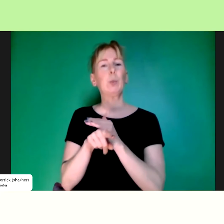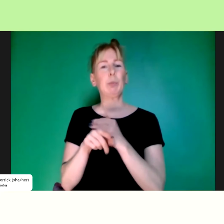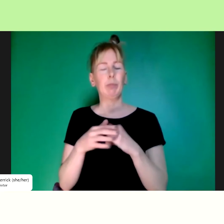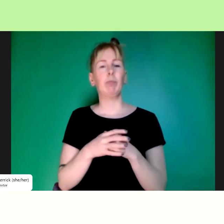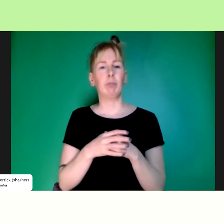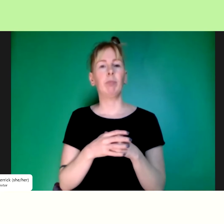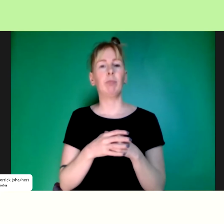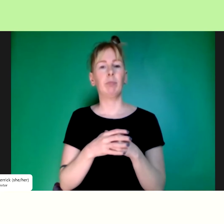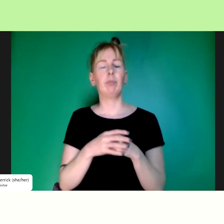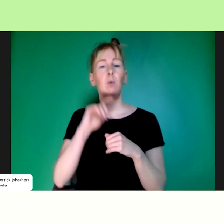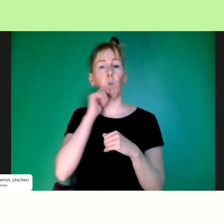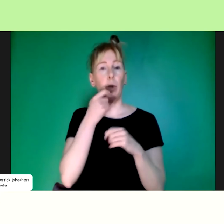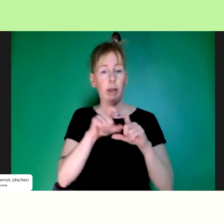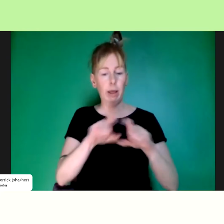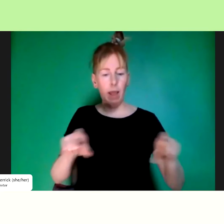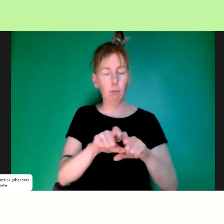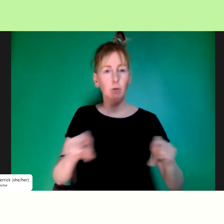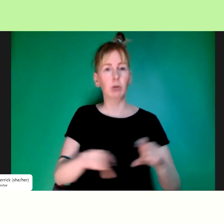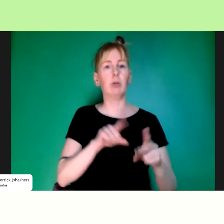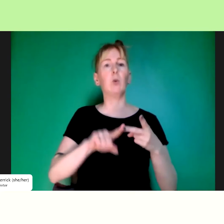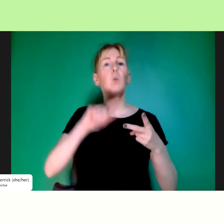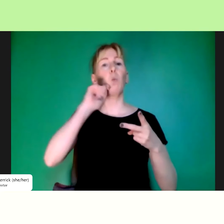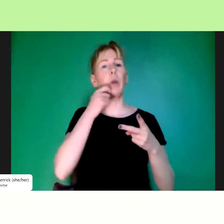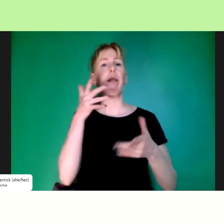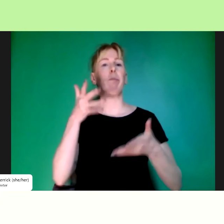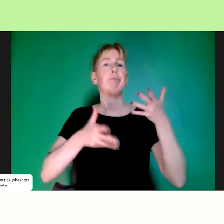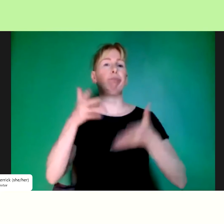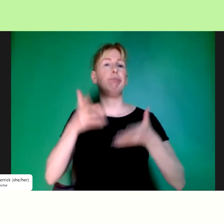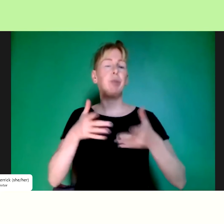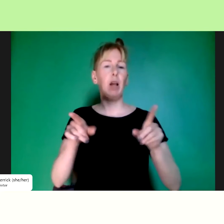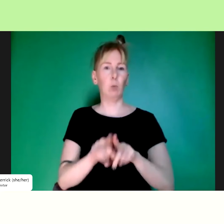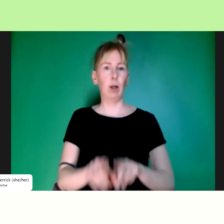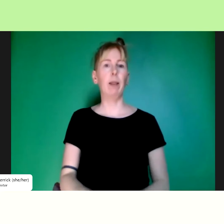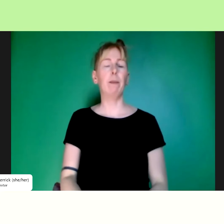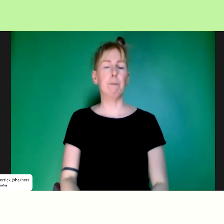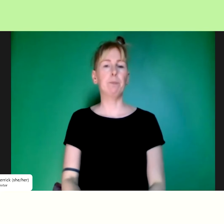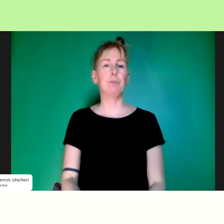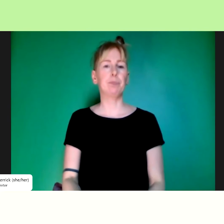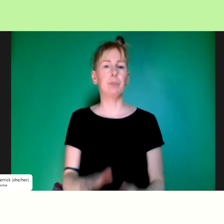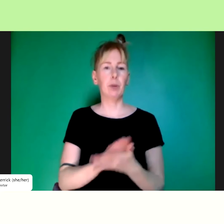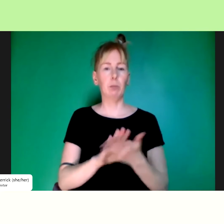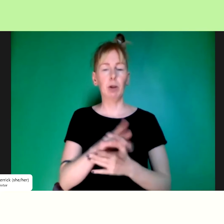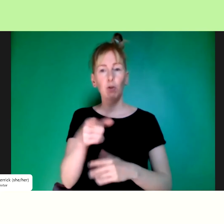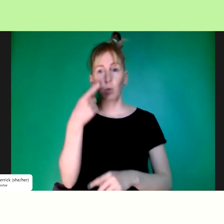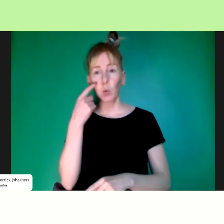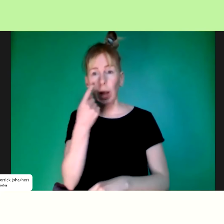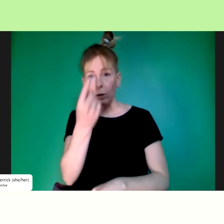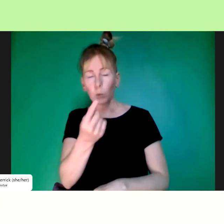closed captions and the BSL interpretation. So, you'll be able to view that from our website.